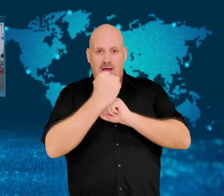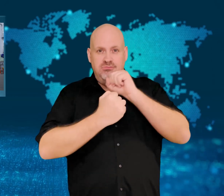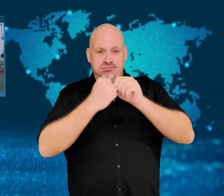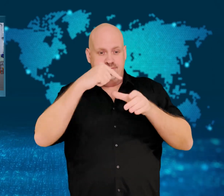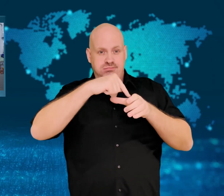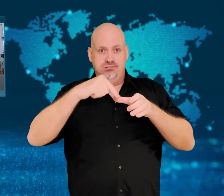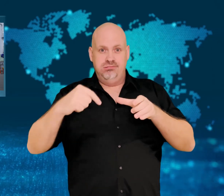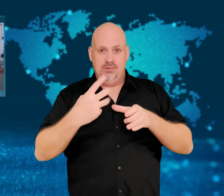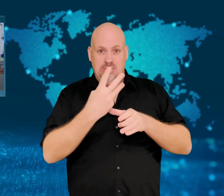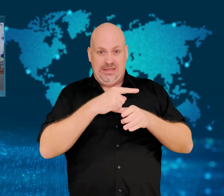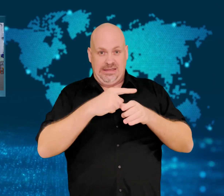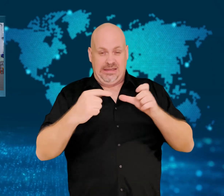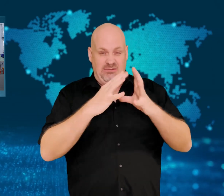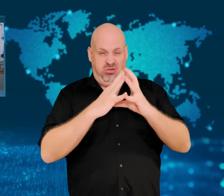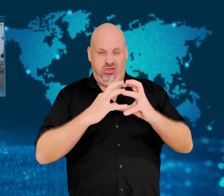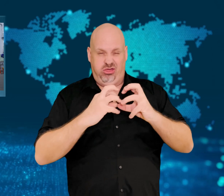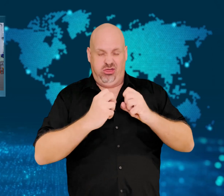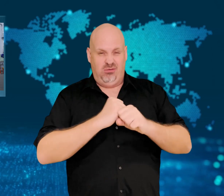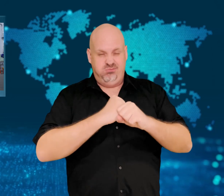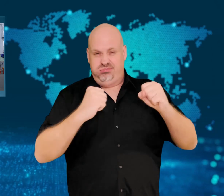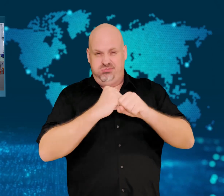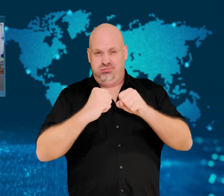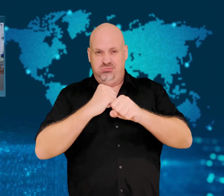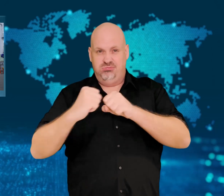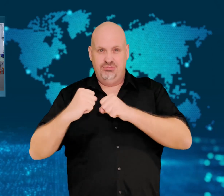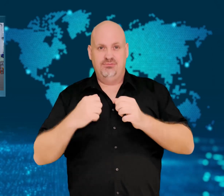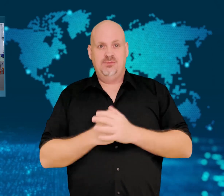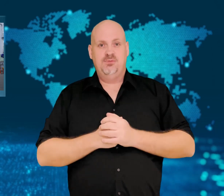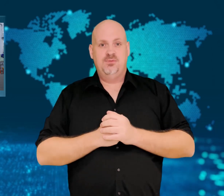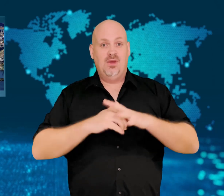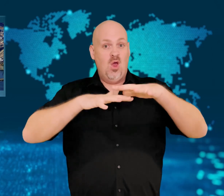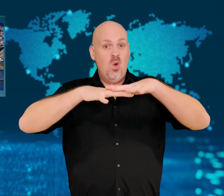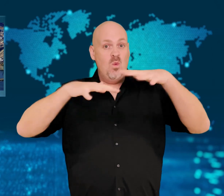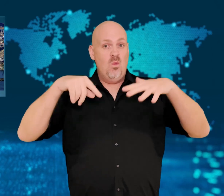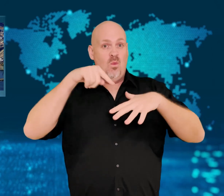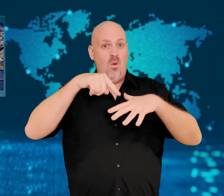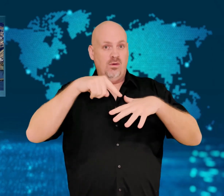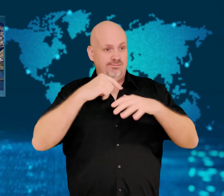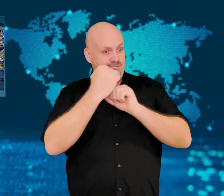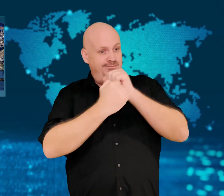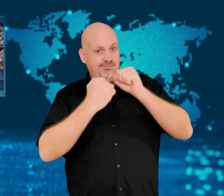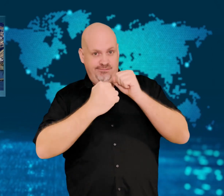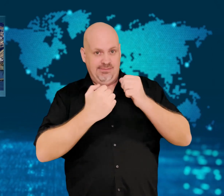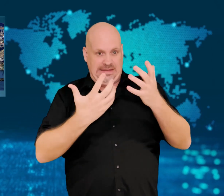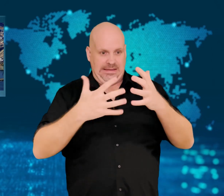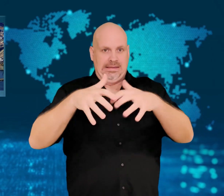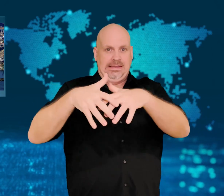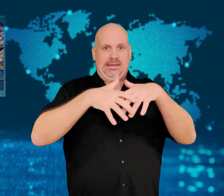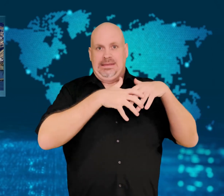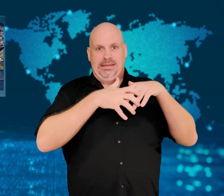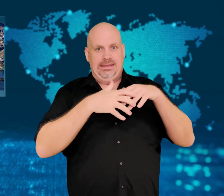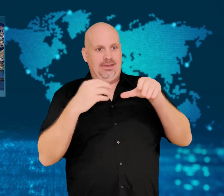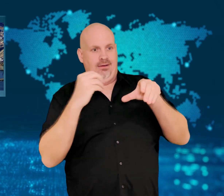The backup electricity supply was knocked out, and three reactors melted down.